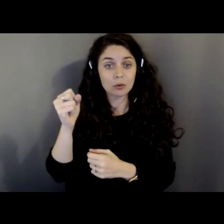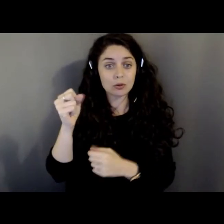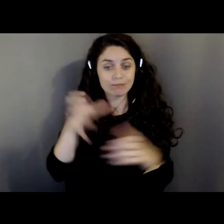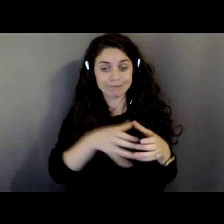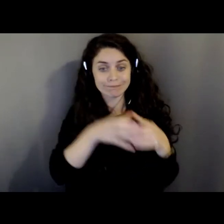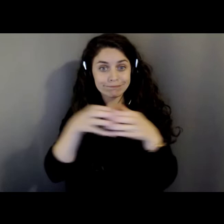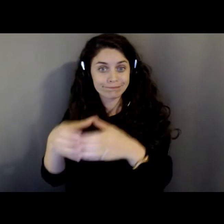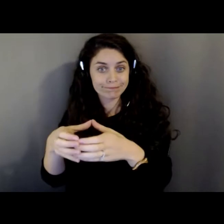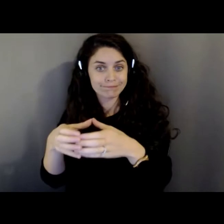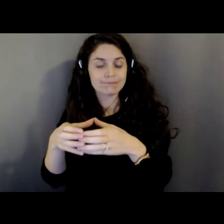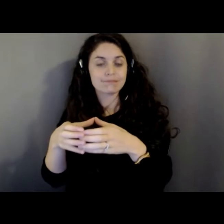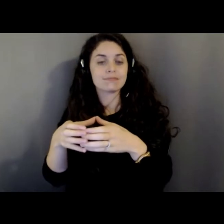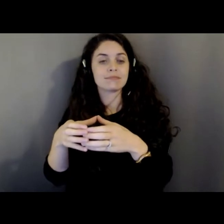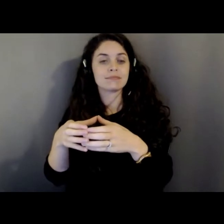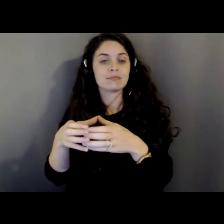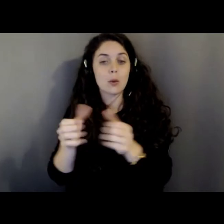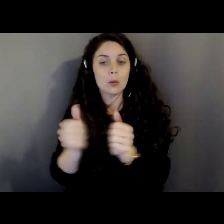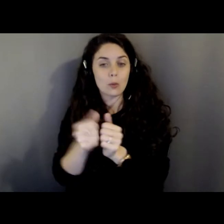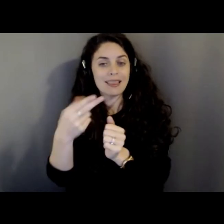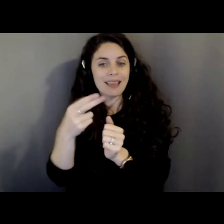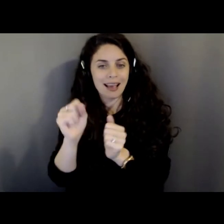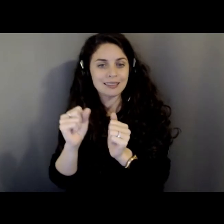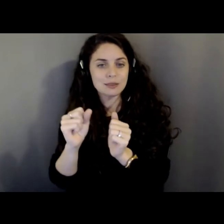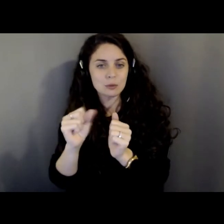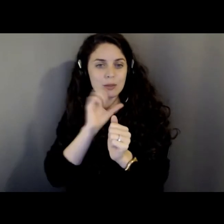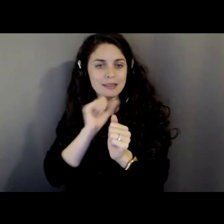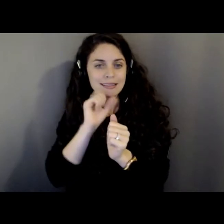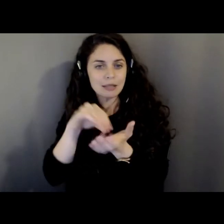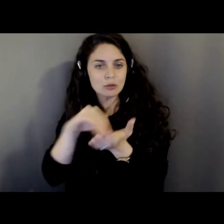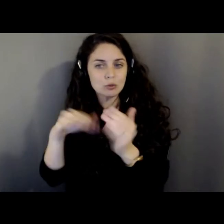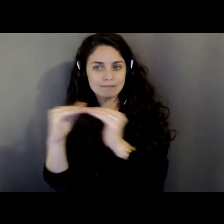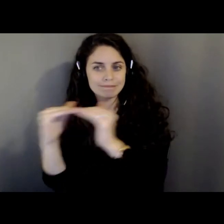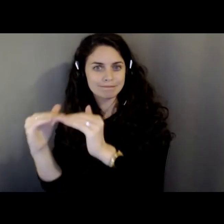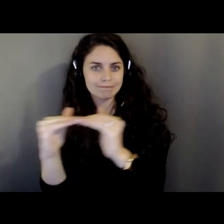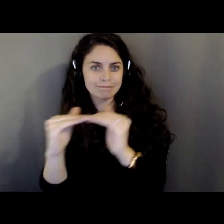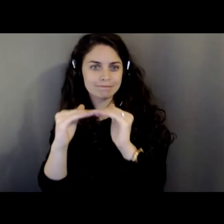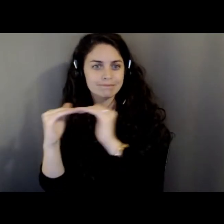high school aged peers. So that students have an idea, even though they may not